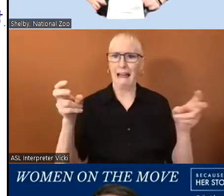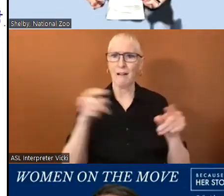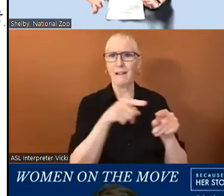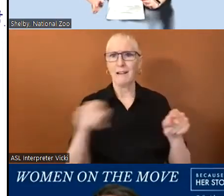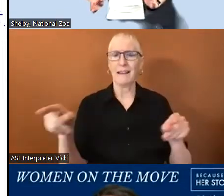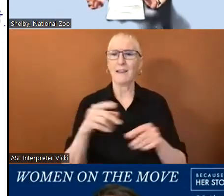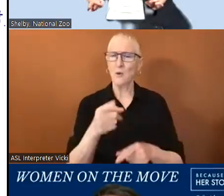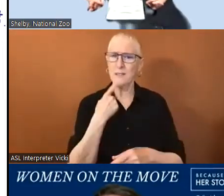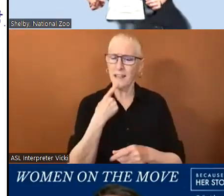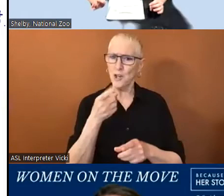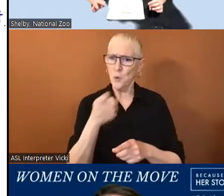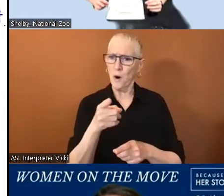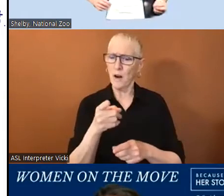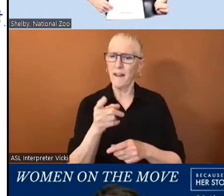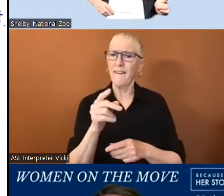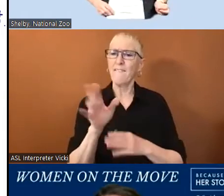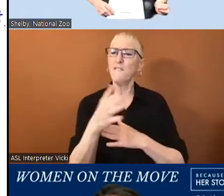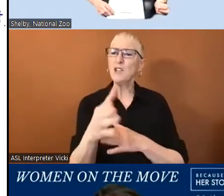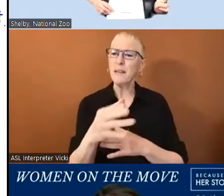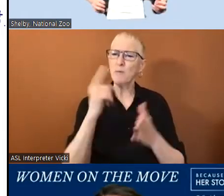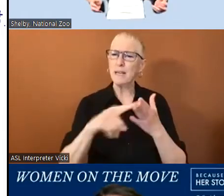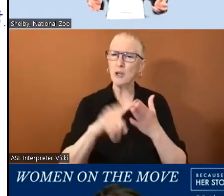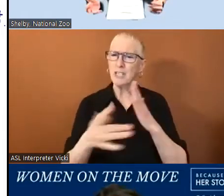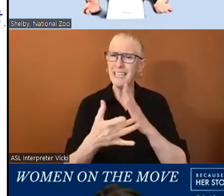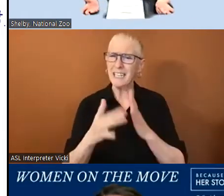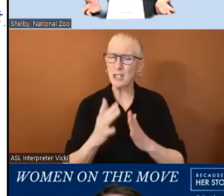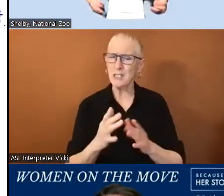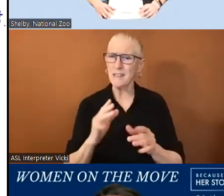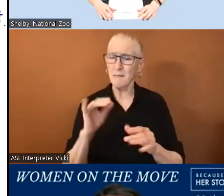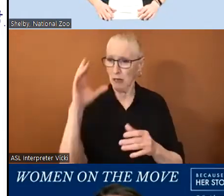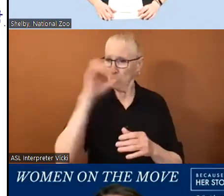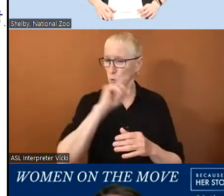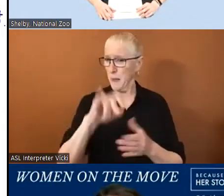You said you were a fisheries research technician. I assume that has something to do with fish, right?